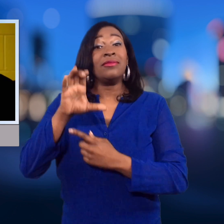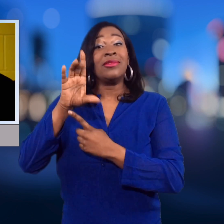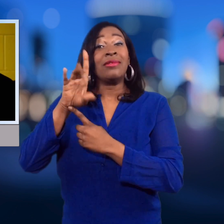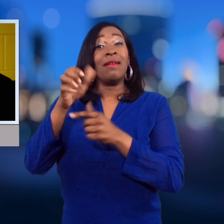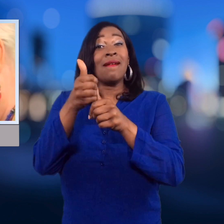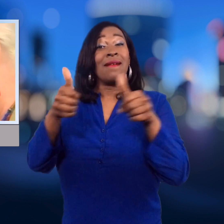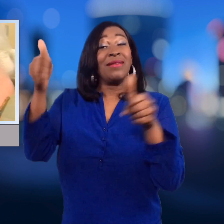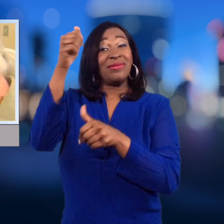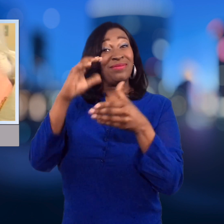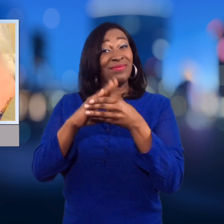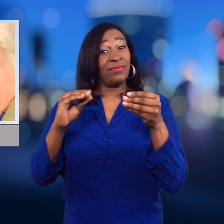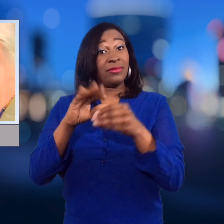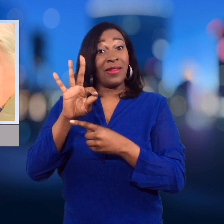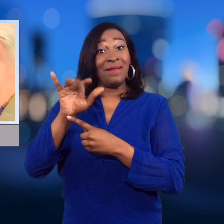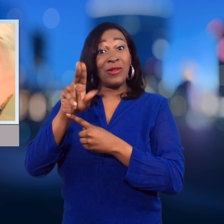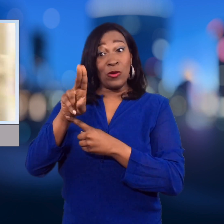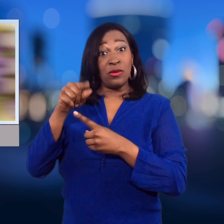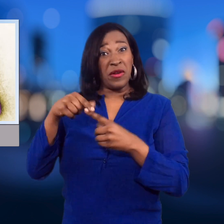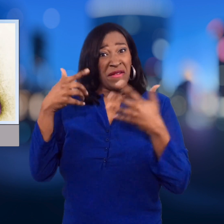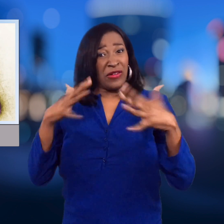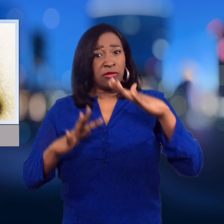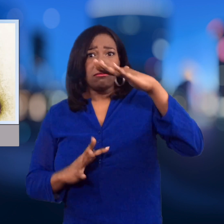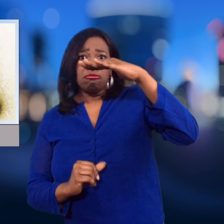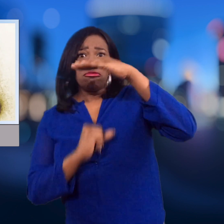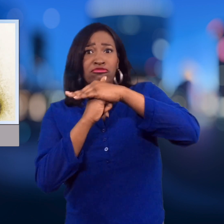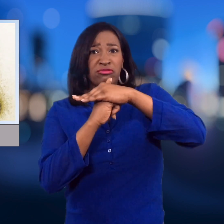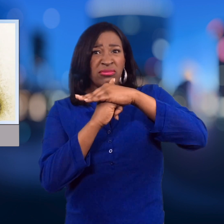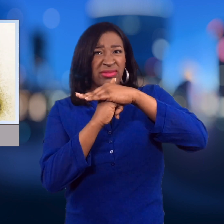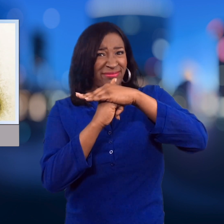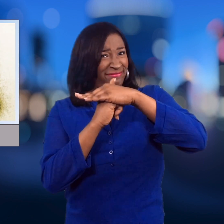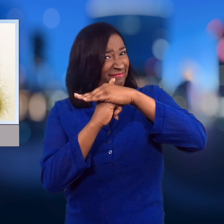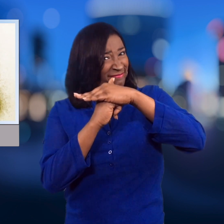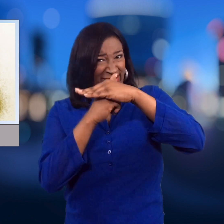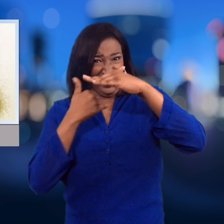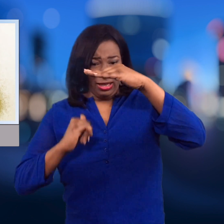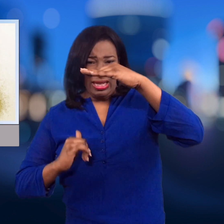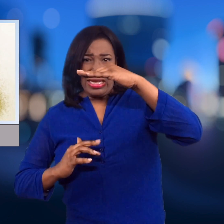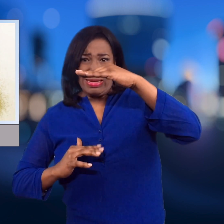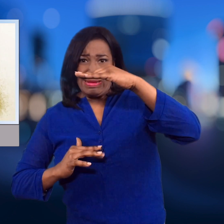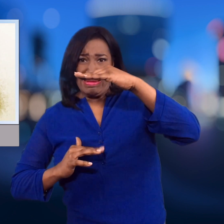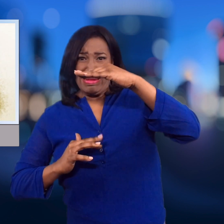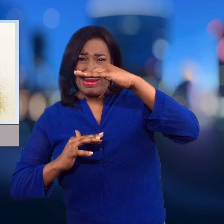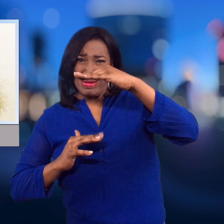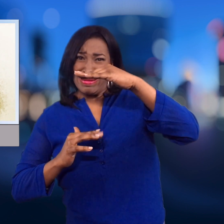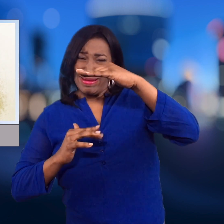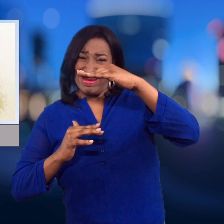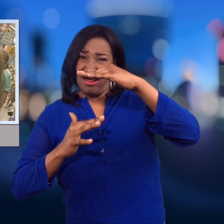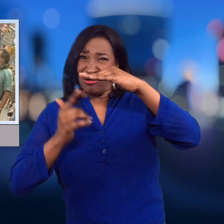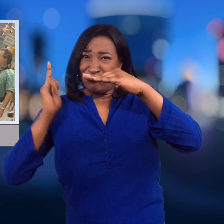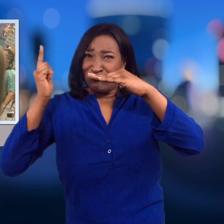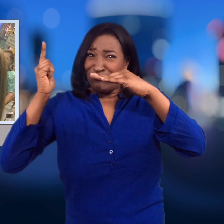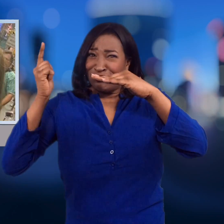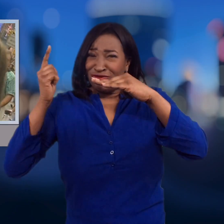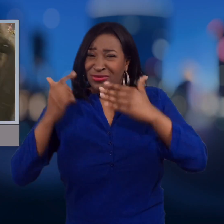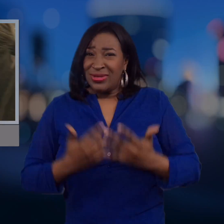And a CDC spokesperson says the wave of flu cases hasn’t peaked yet.